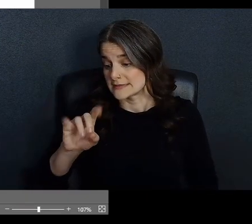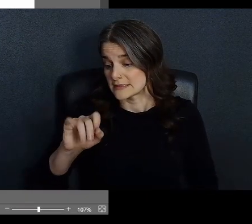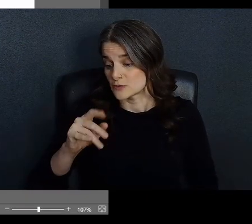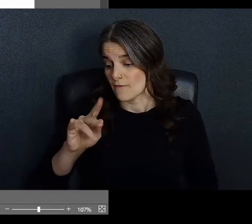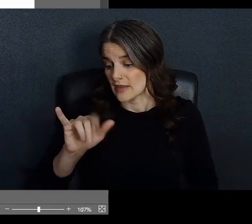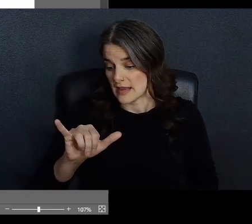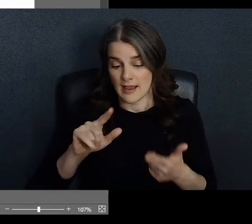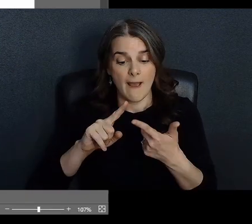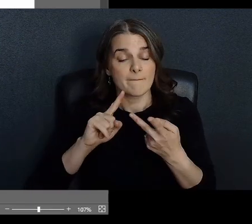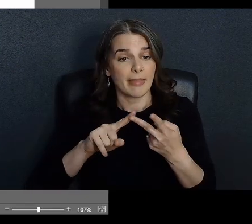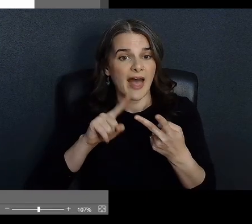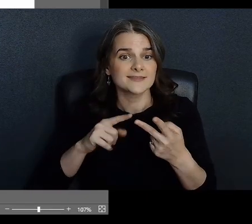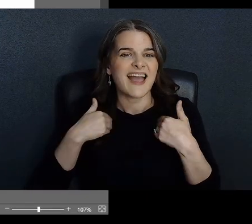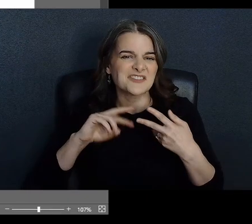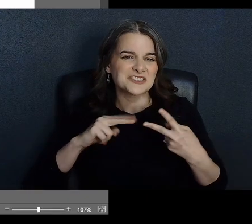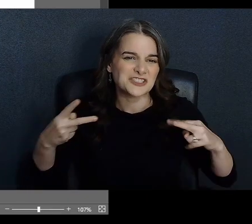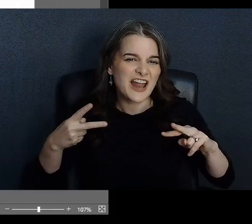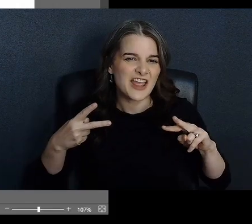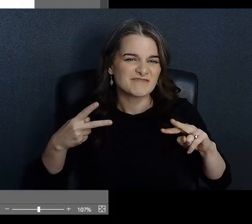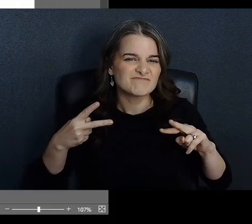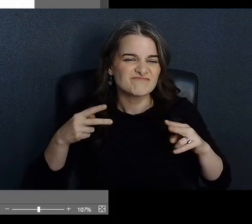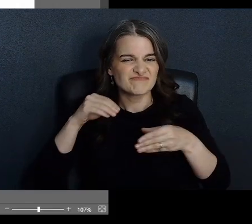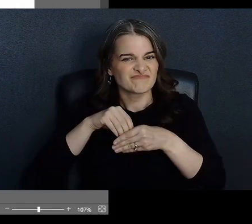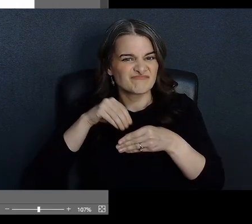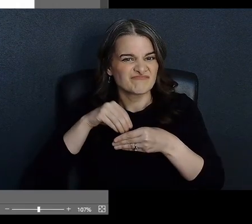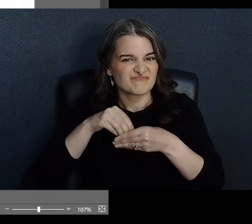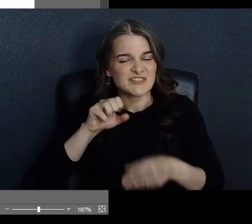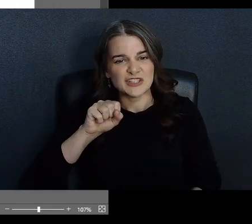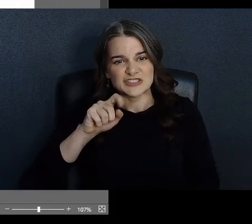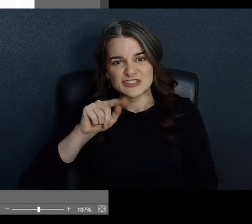Lucky me. Which means over time, I've lost more and more acuity.